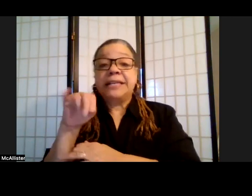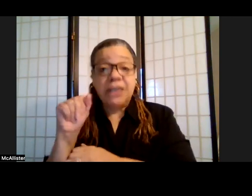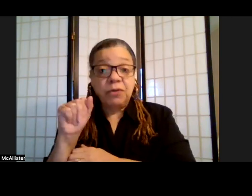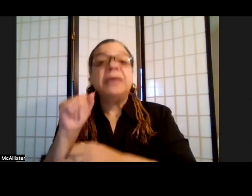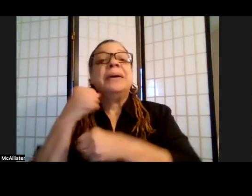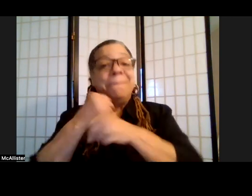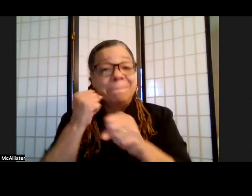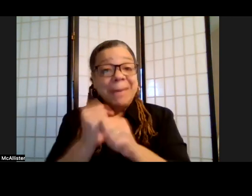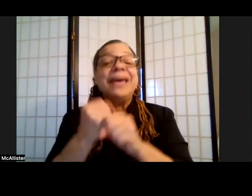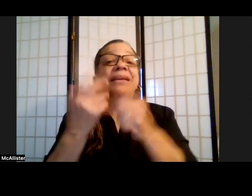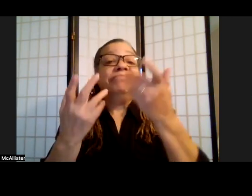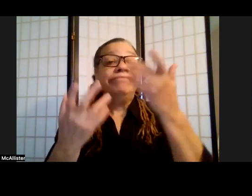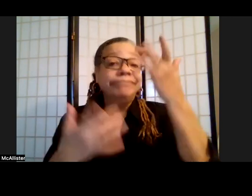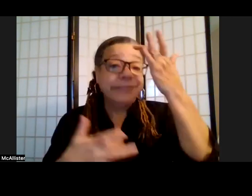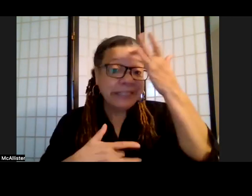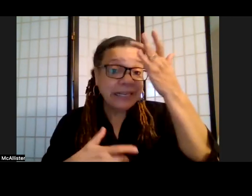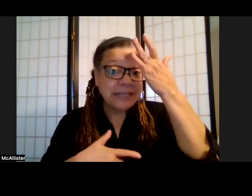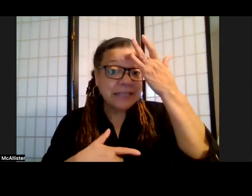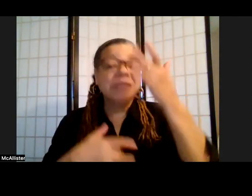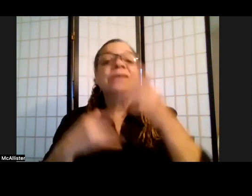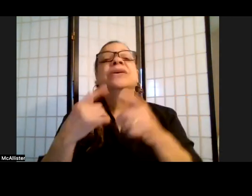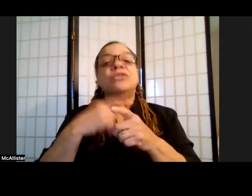proper diagnosis of servicemen, and thus better treatment.